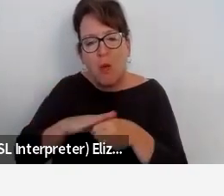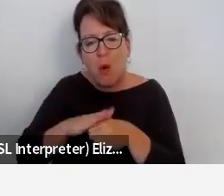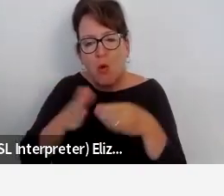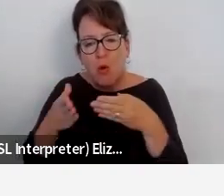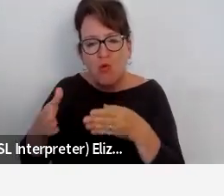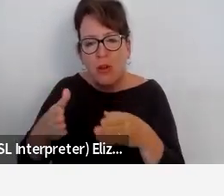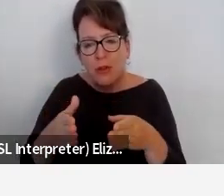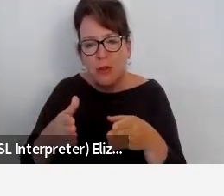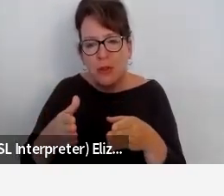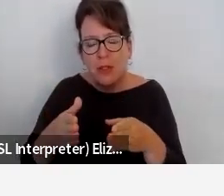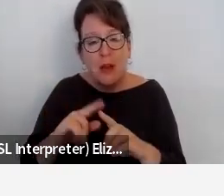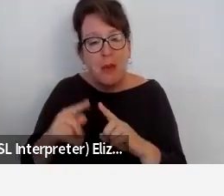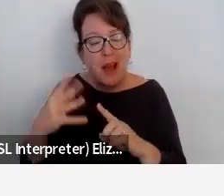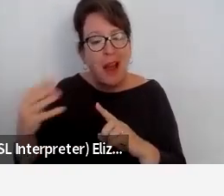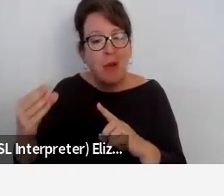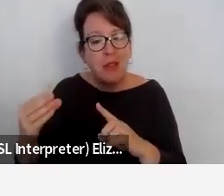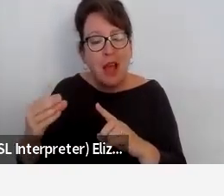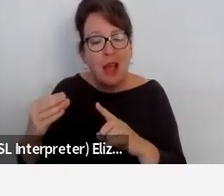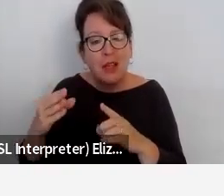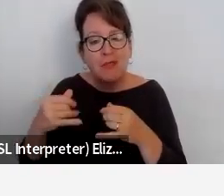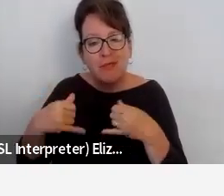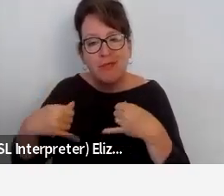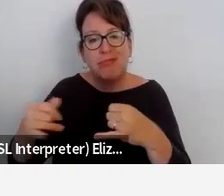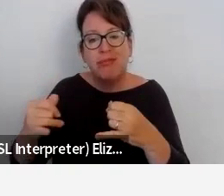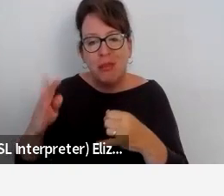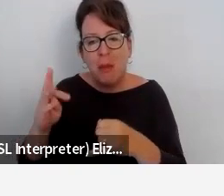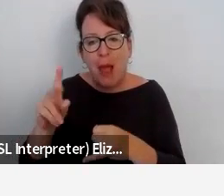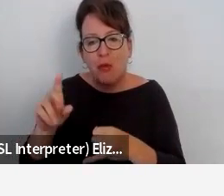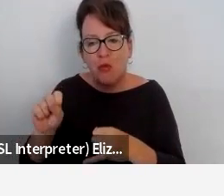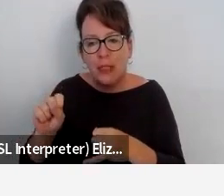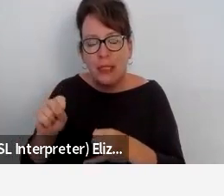on that table some high-level information about funding opportunities, but there is nothing that